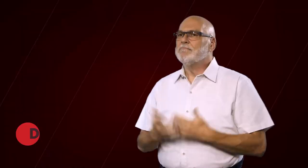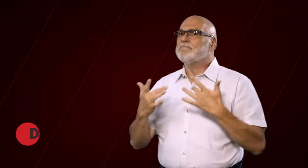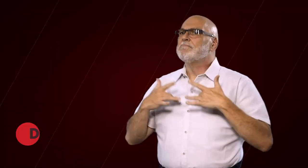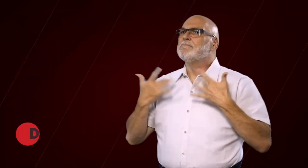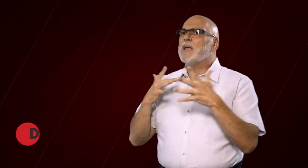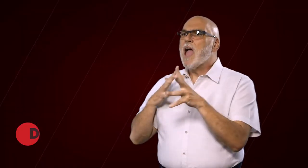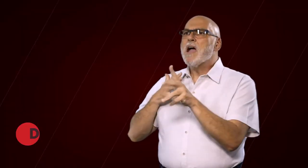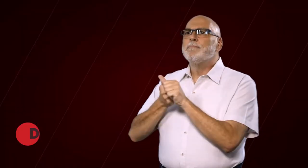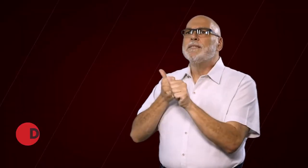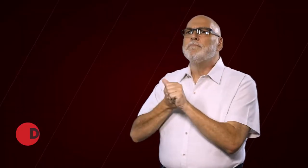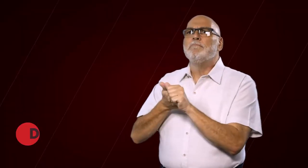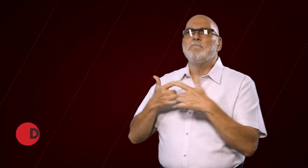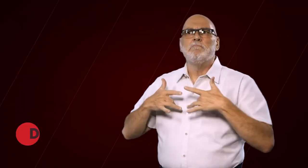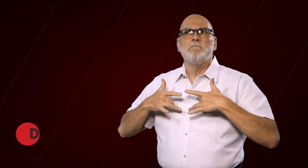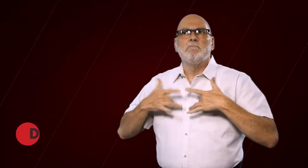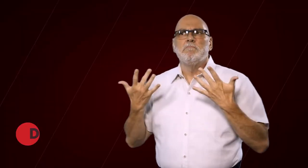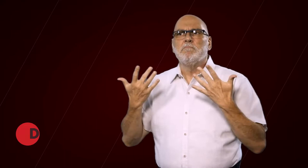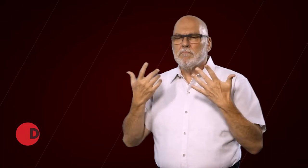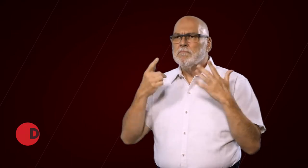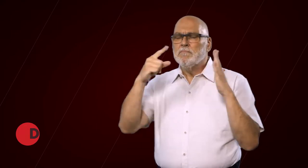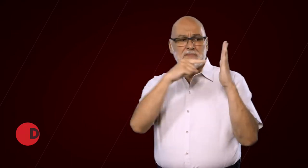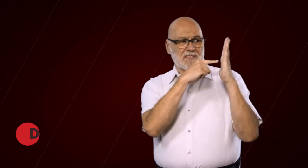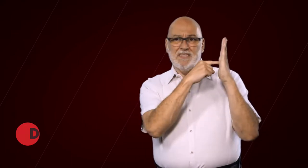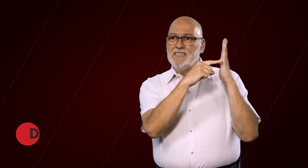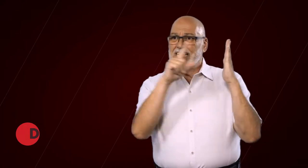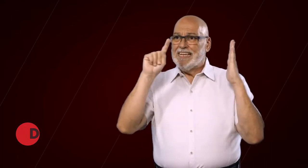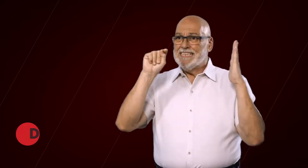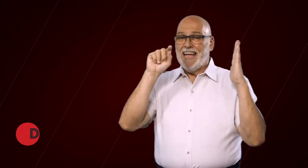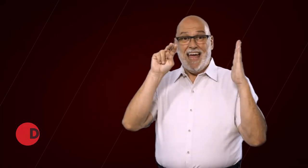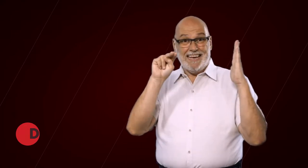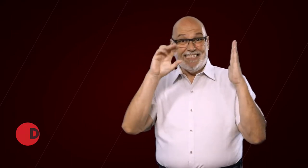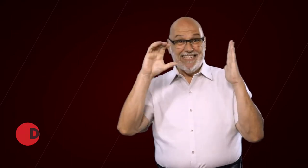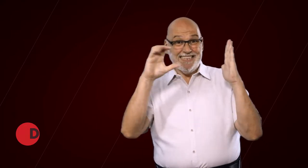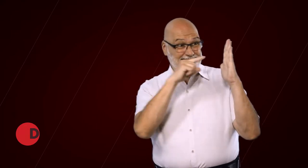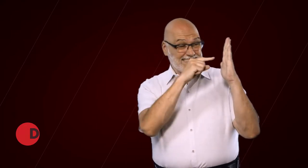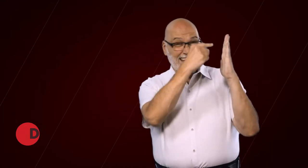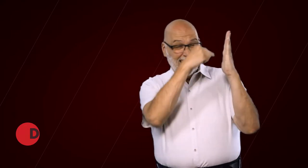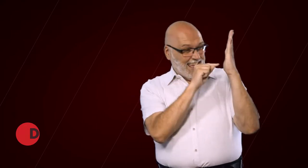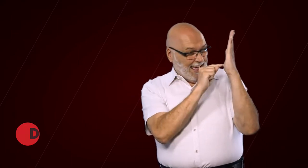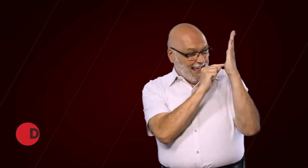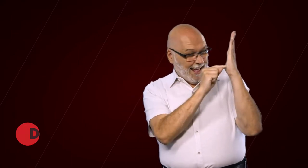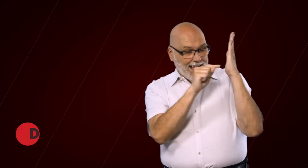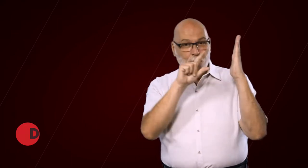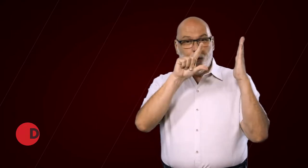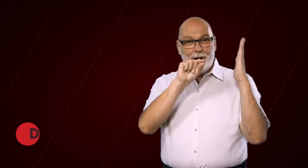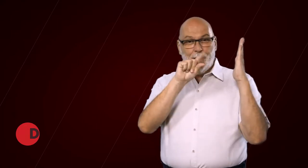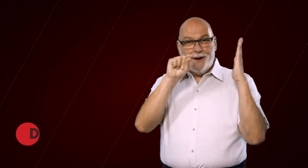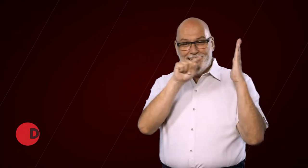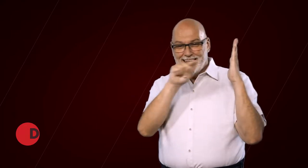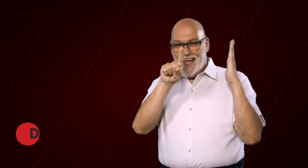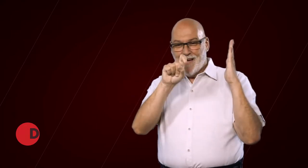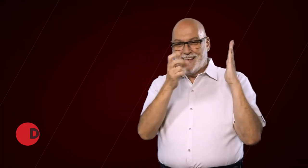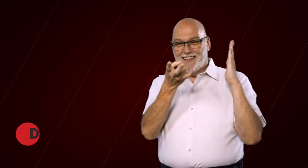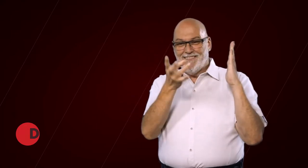[Anselmo]: What's the update on TNC 2020-178 called “Call for